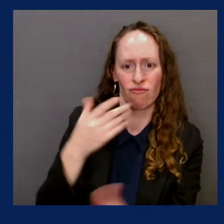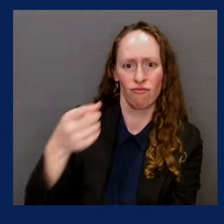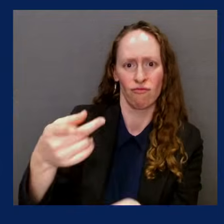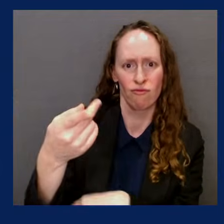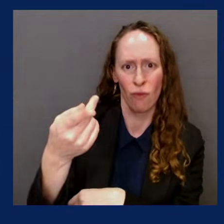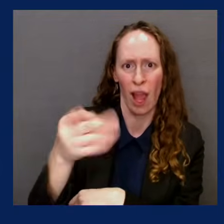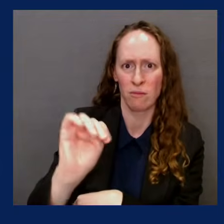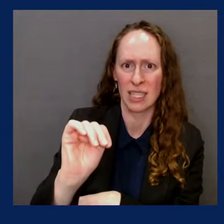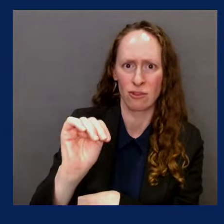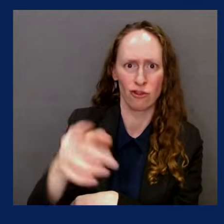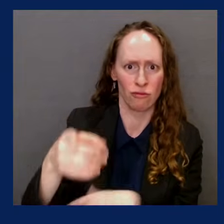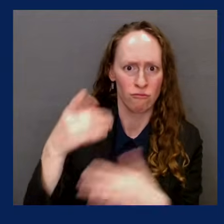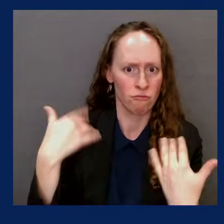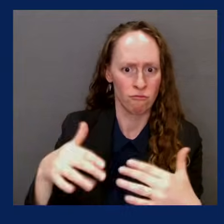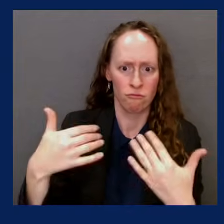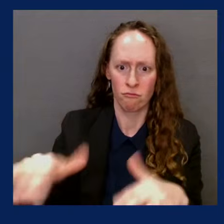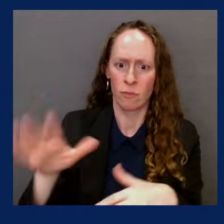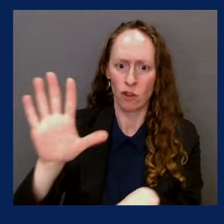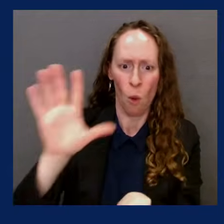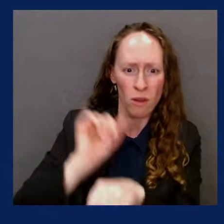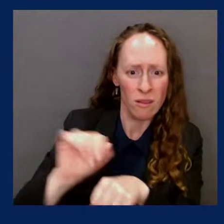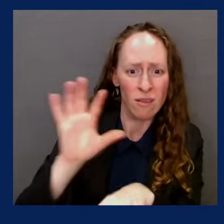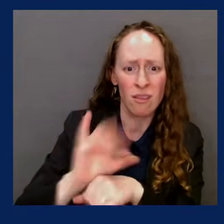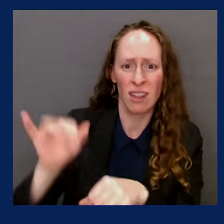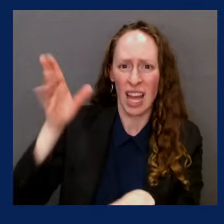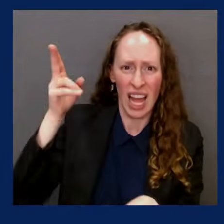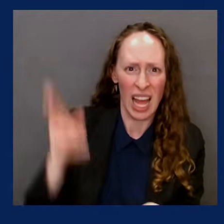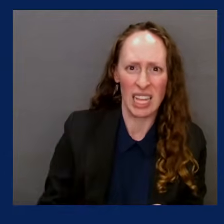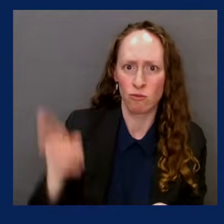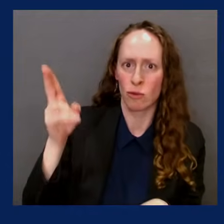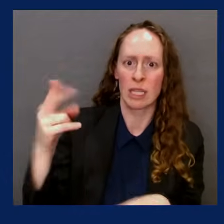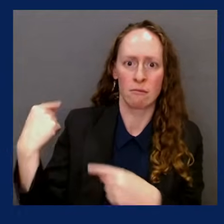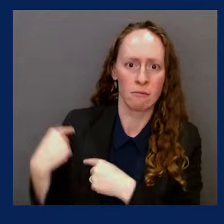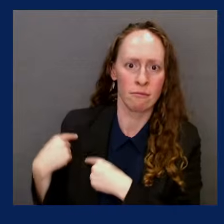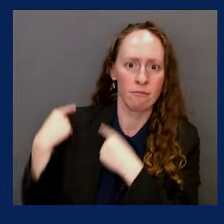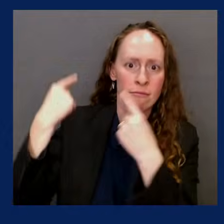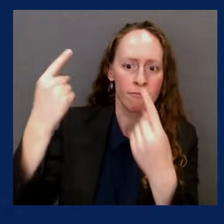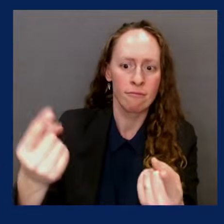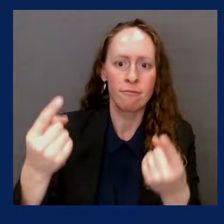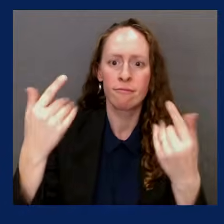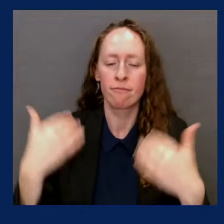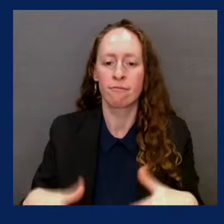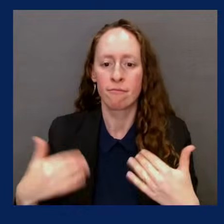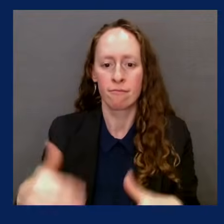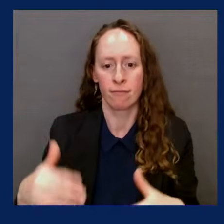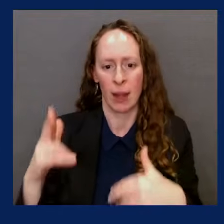Democrats and Republicans alike understand the strategic value AUKUS brings to our nations, and I urge Congress --